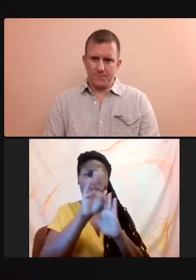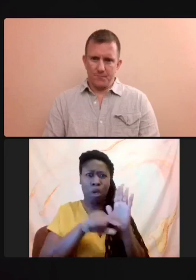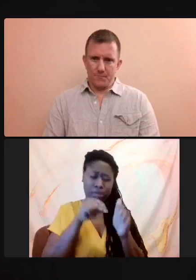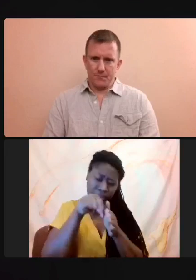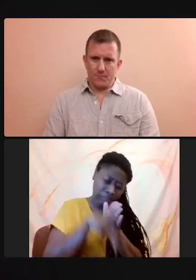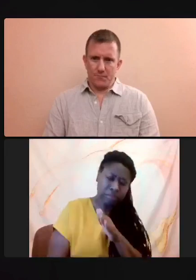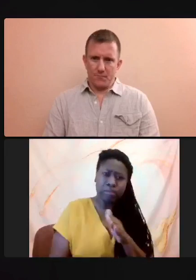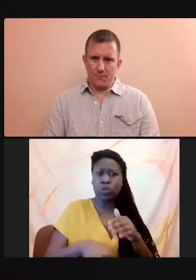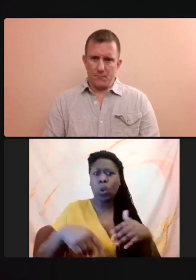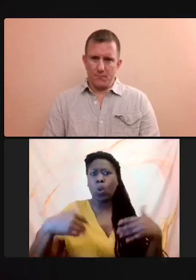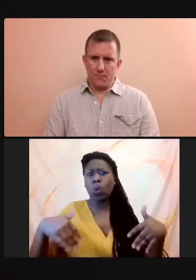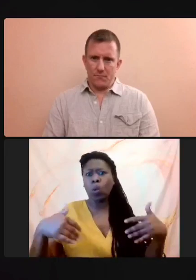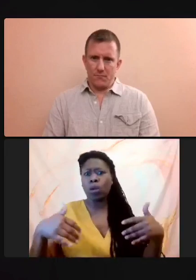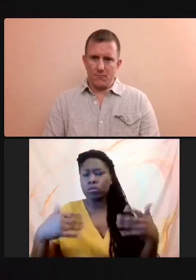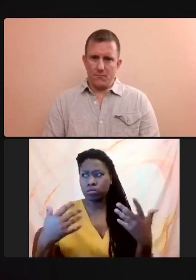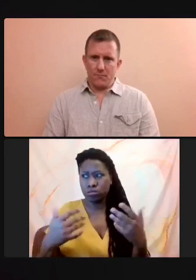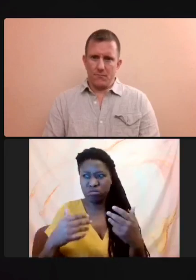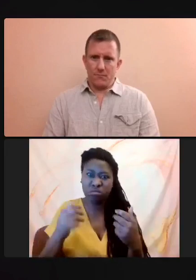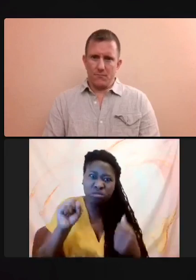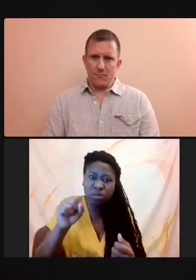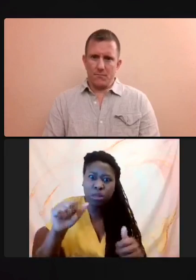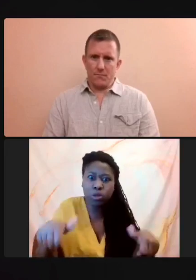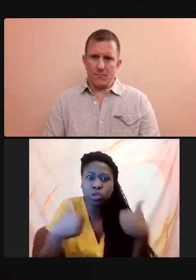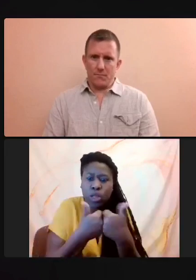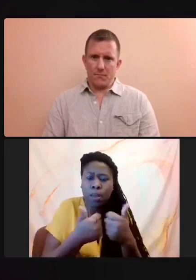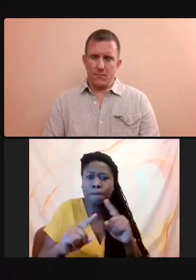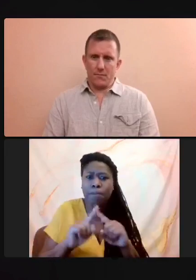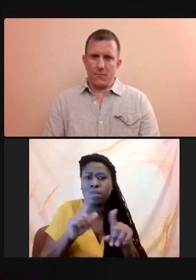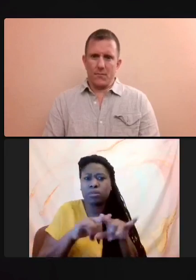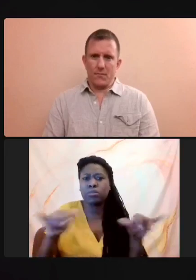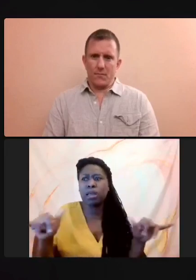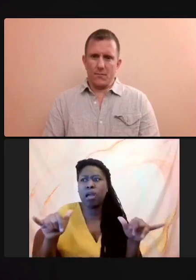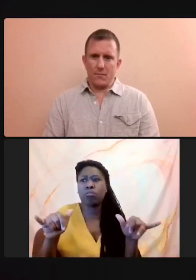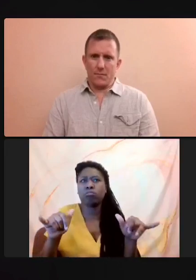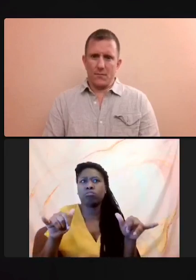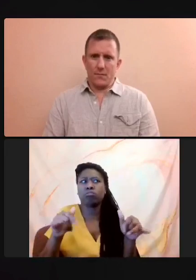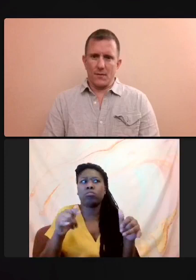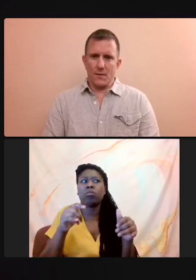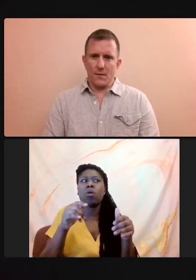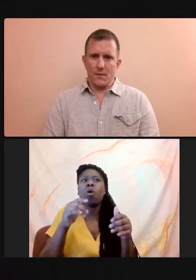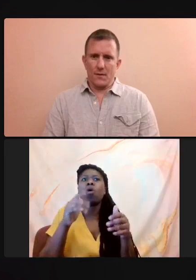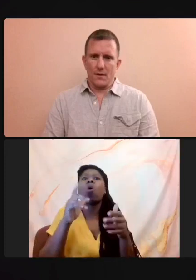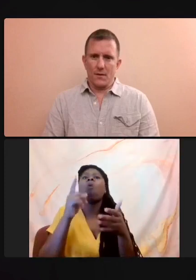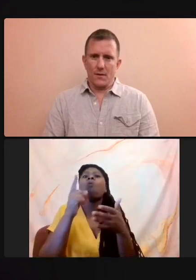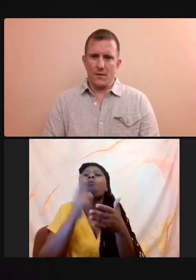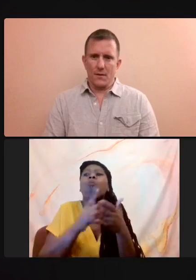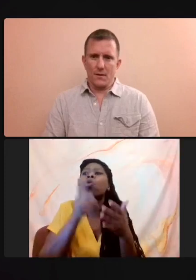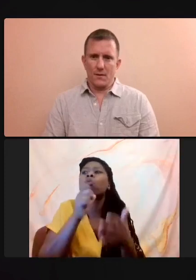or perhaps if we were in deaf schools, okay. Well, we may have had deaf instructors and we saw the deaf community. Right.